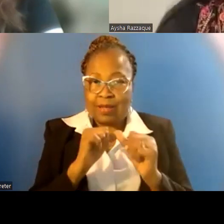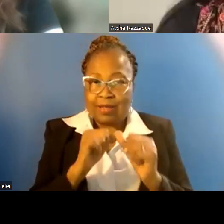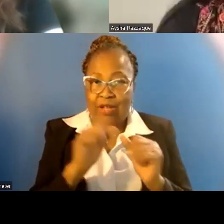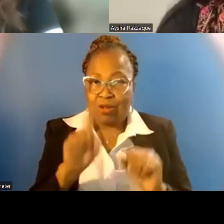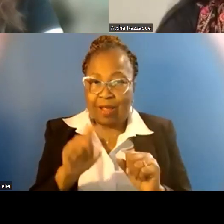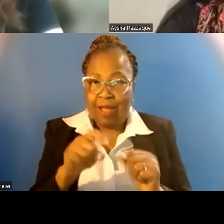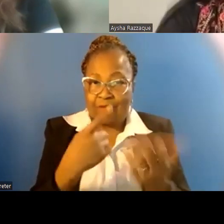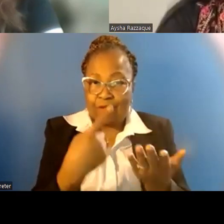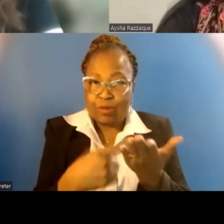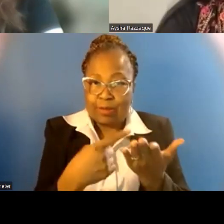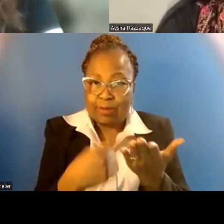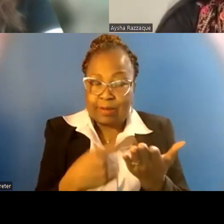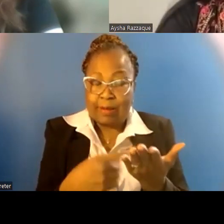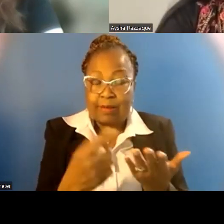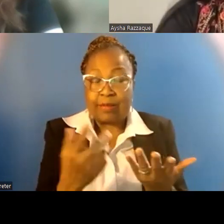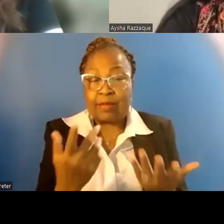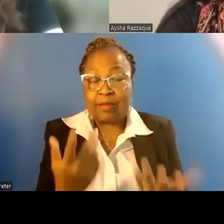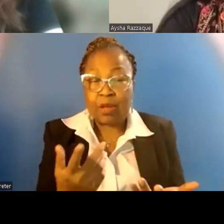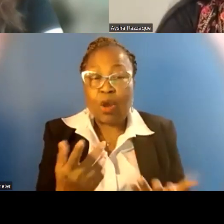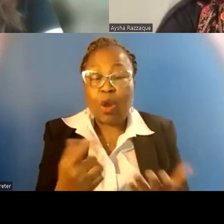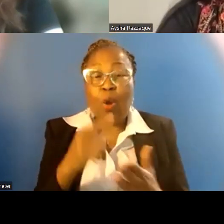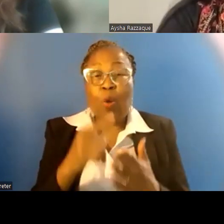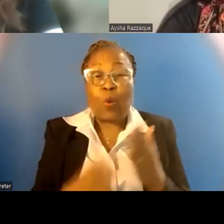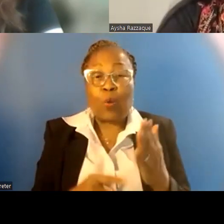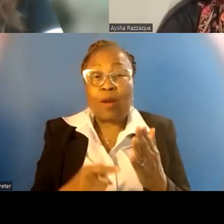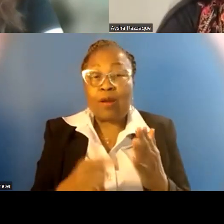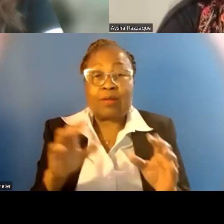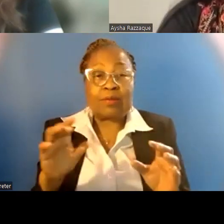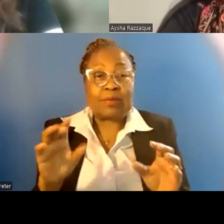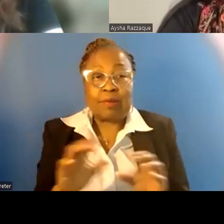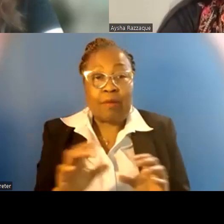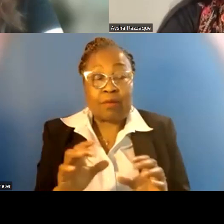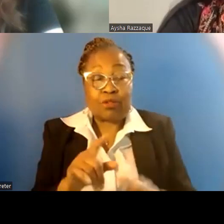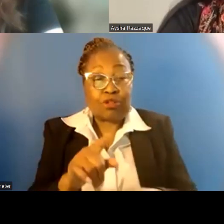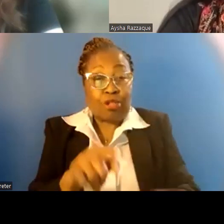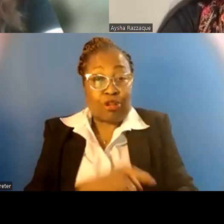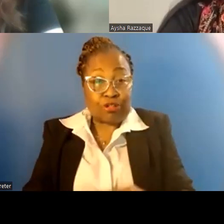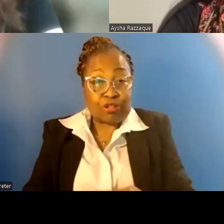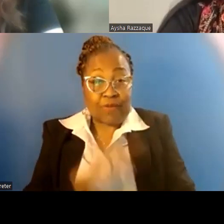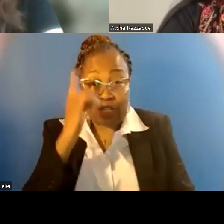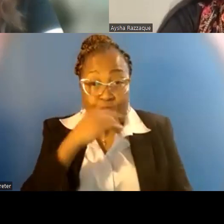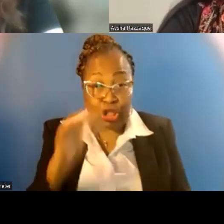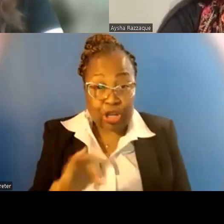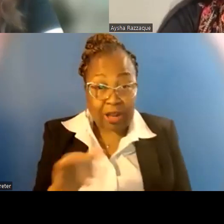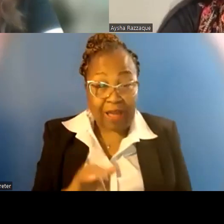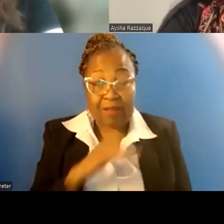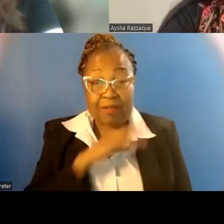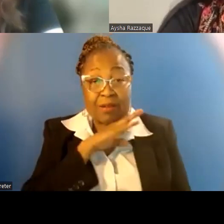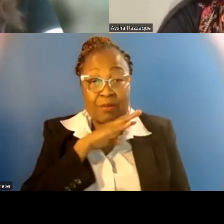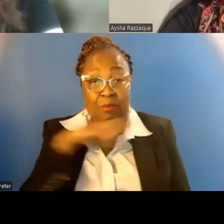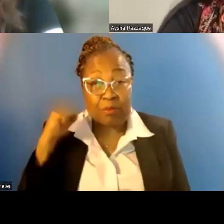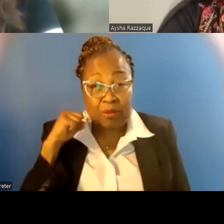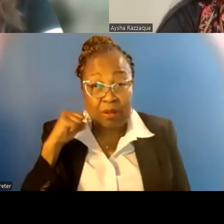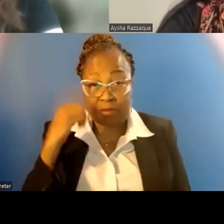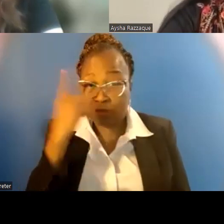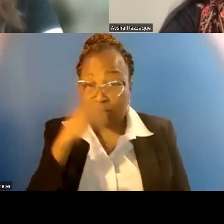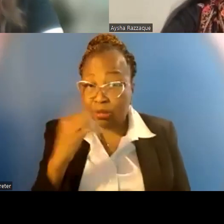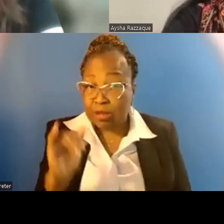is what does longevity look like, what does student burnout look like. We know there are so many things that come into play